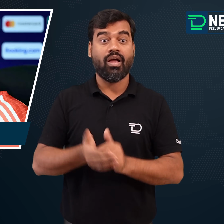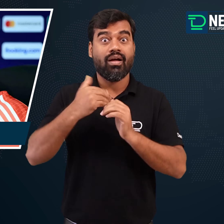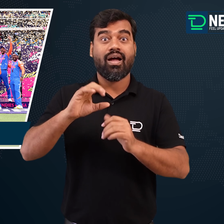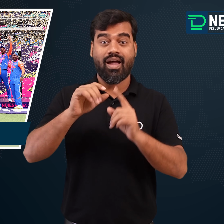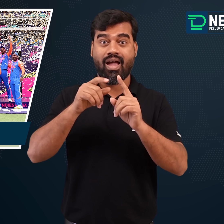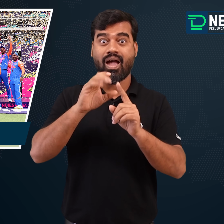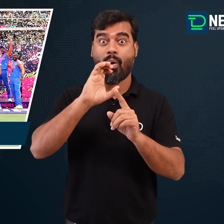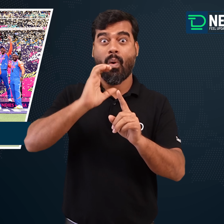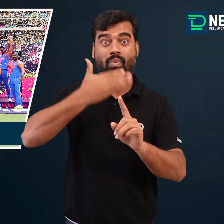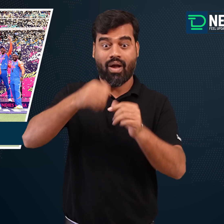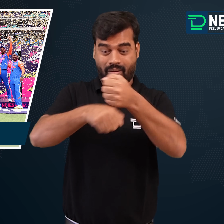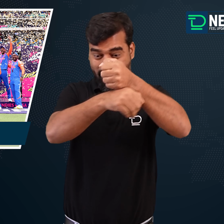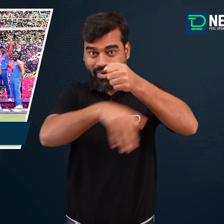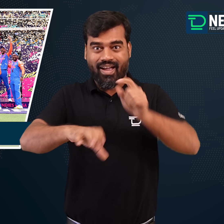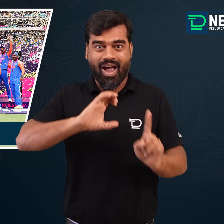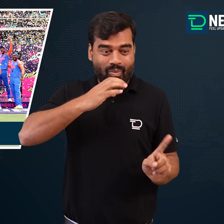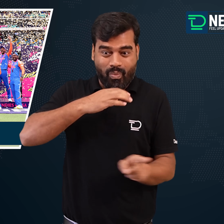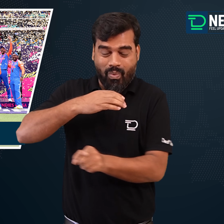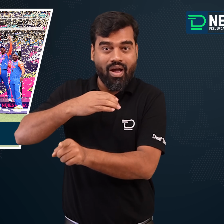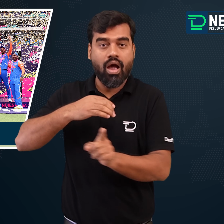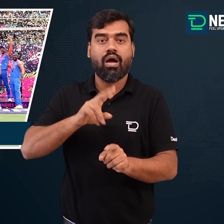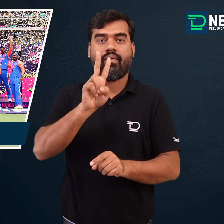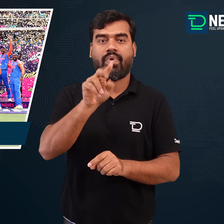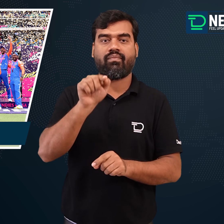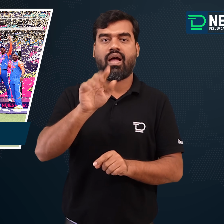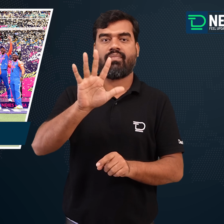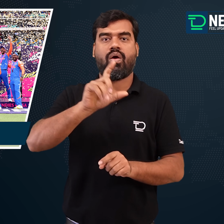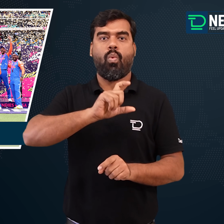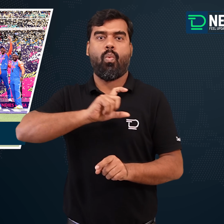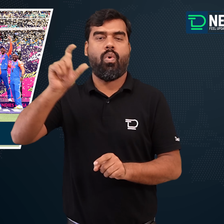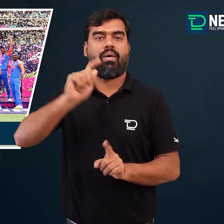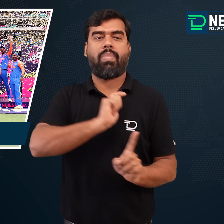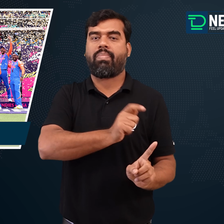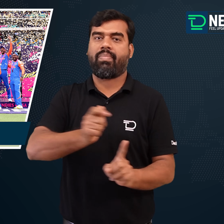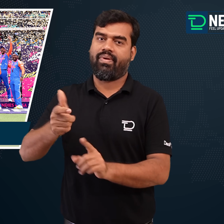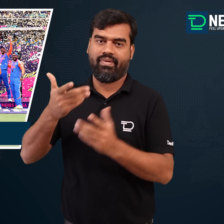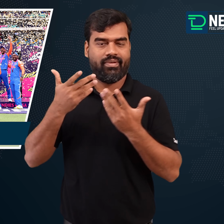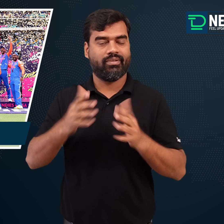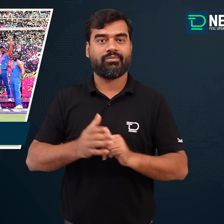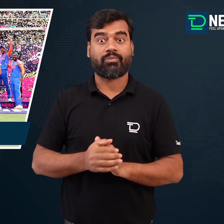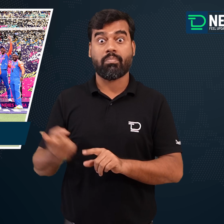The support staff are getting ₹2.5 crore each, while the selectors and